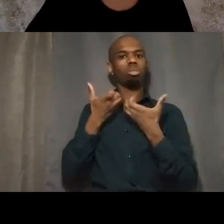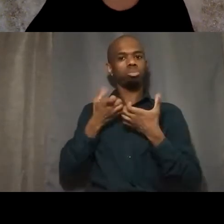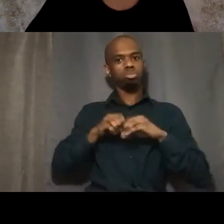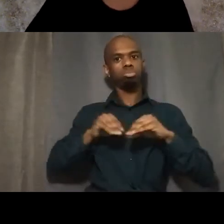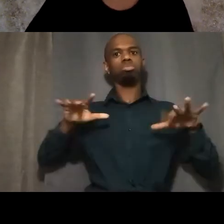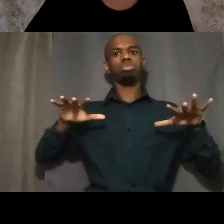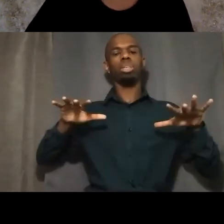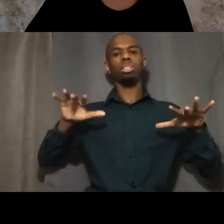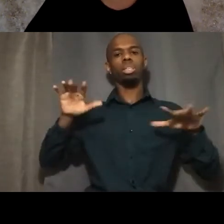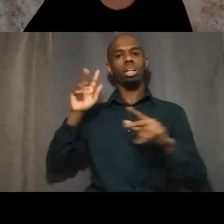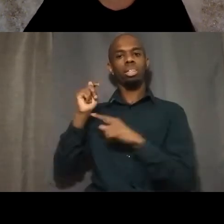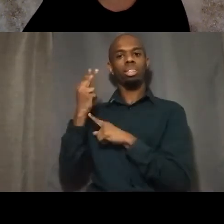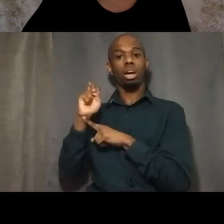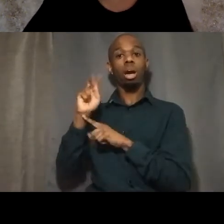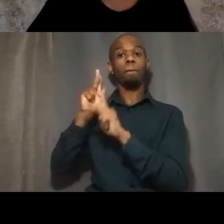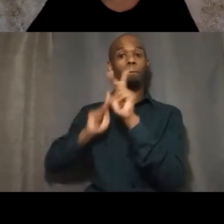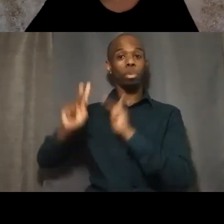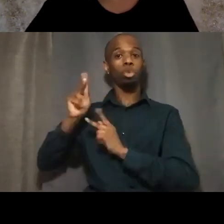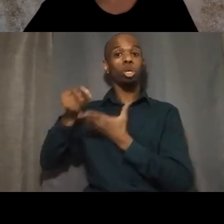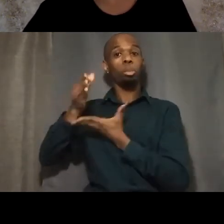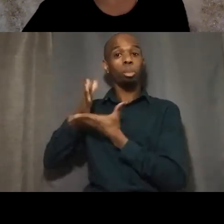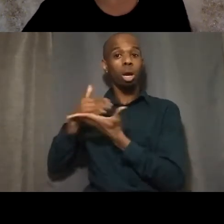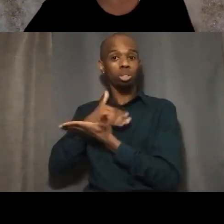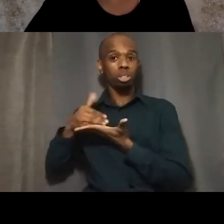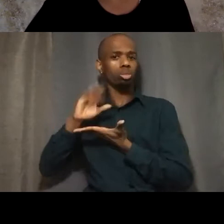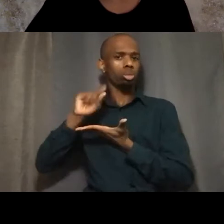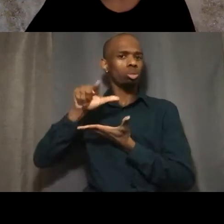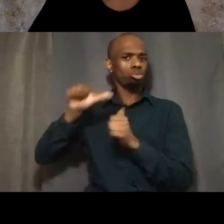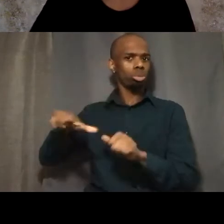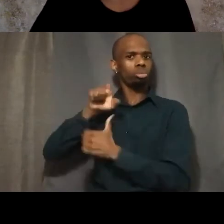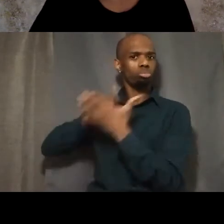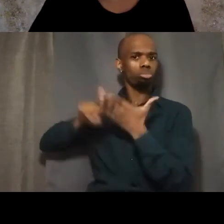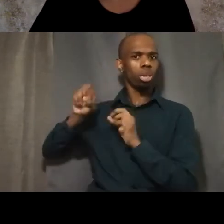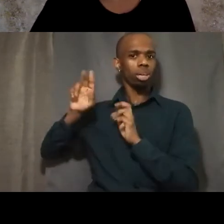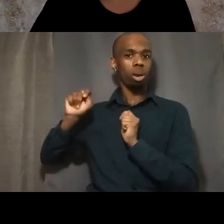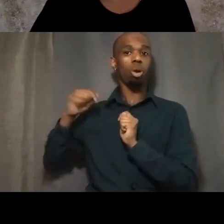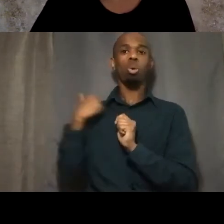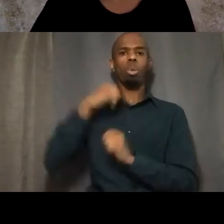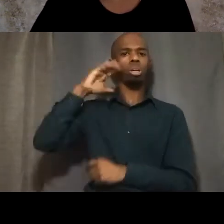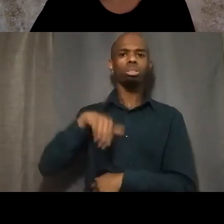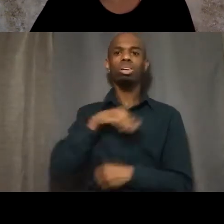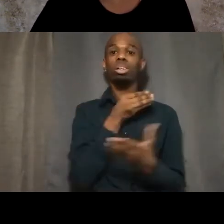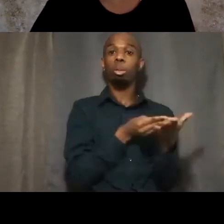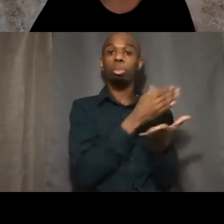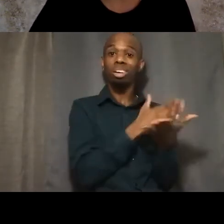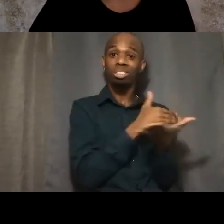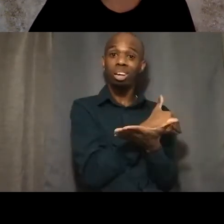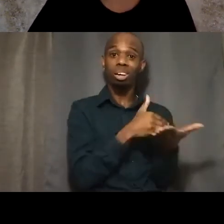We know that the budget that was advanced by City Council is not a budget that's in line with the people.